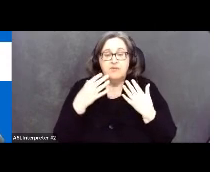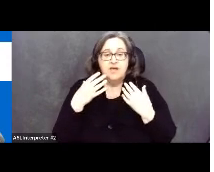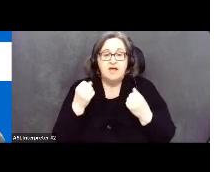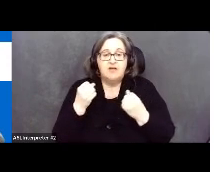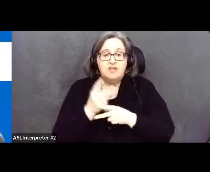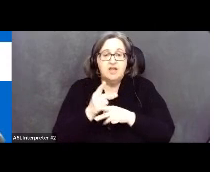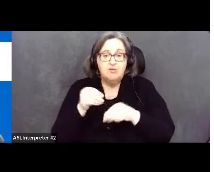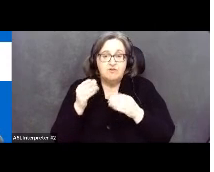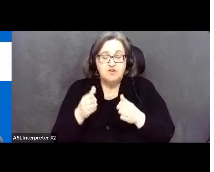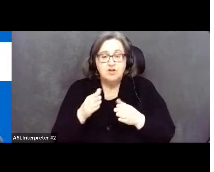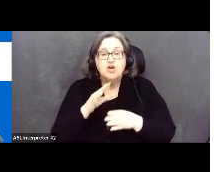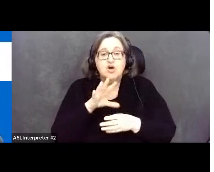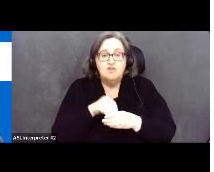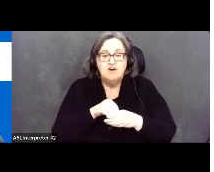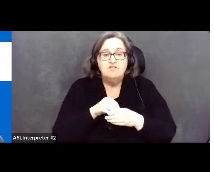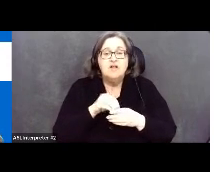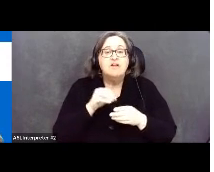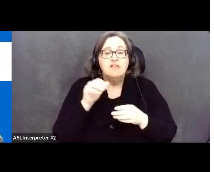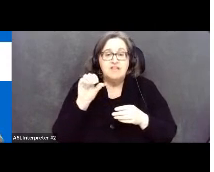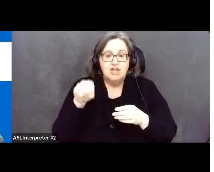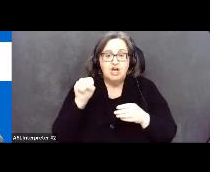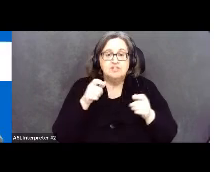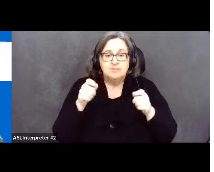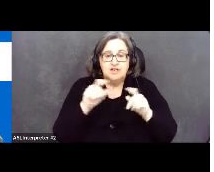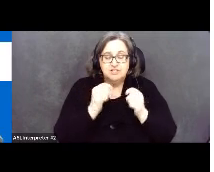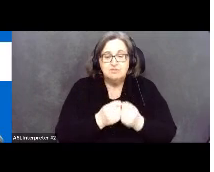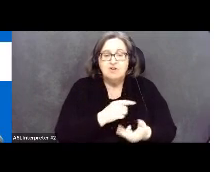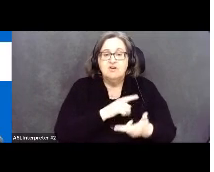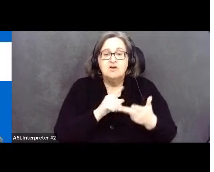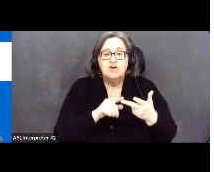on the con suggestion management team. Third, there is higher school accountability